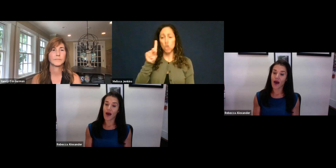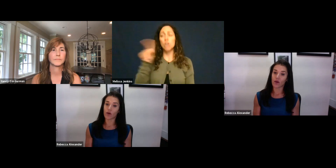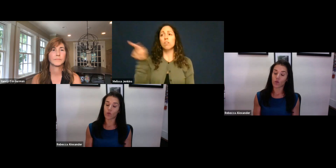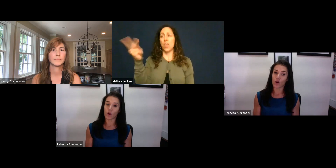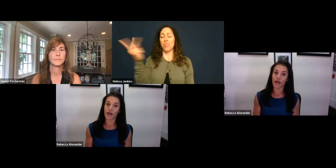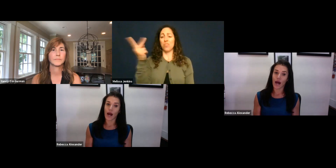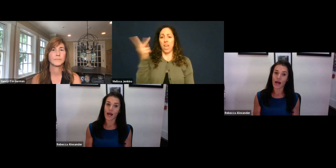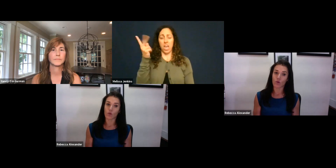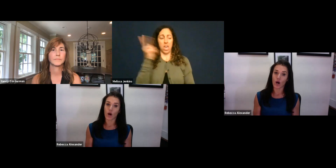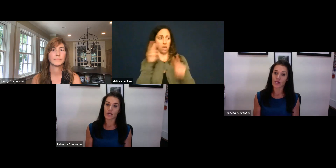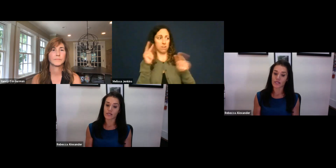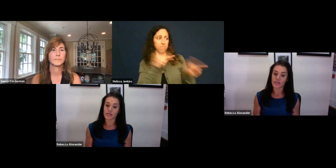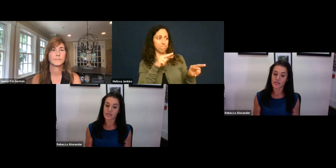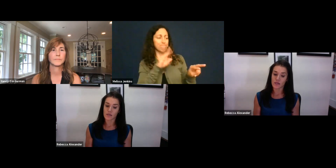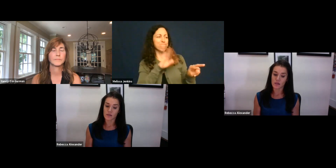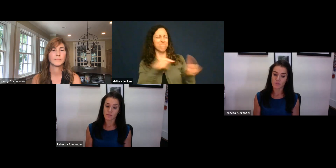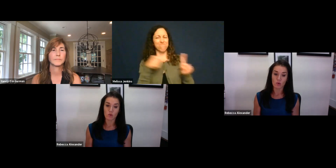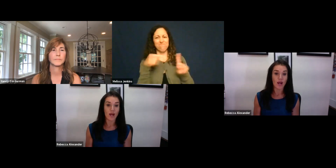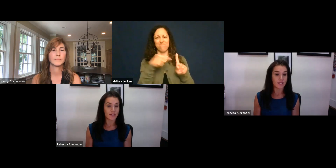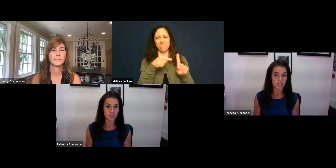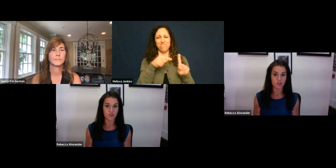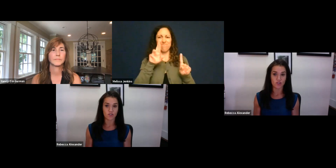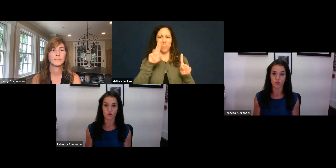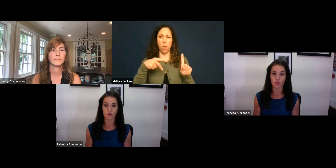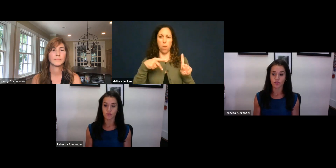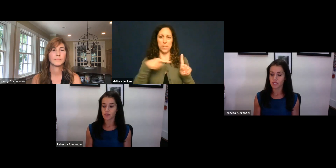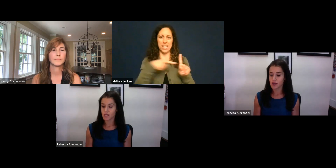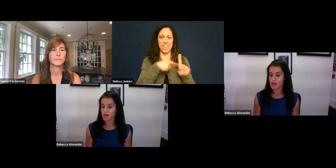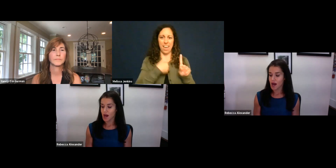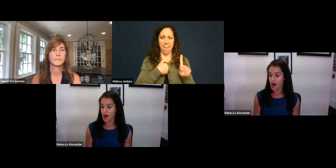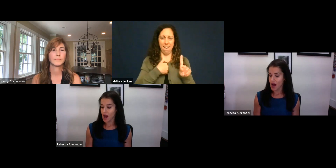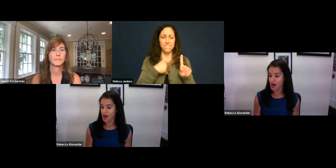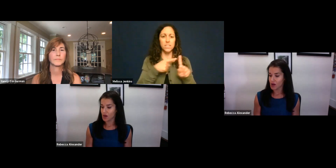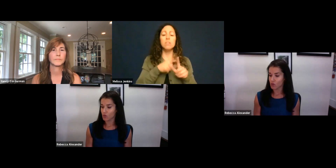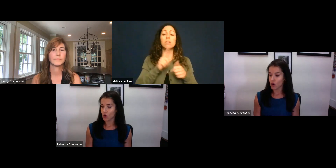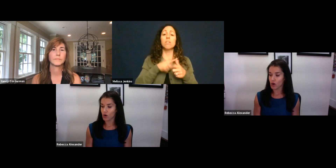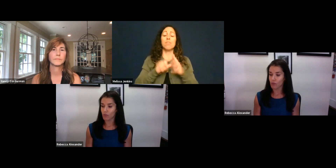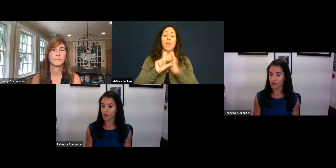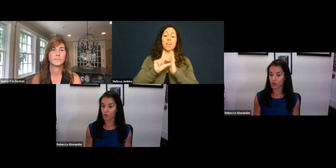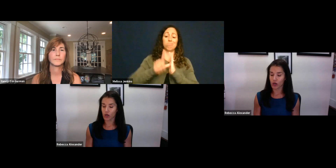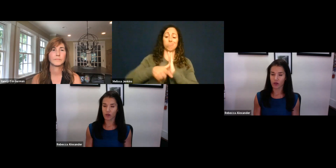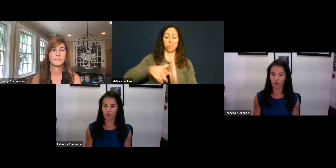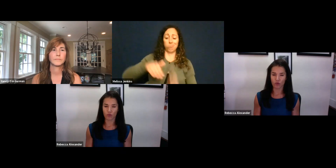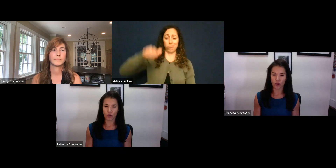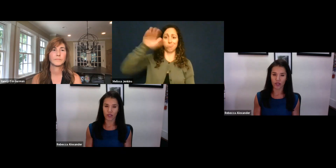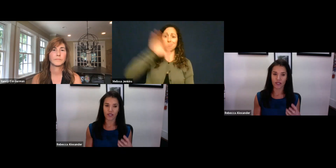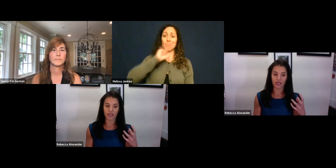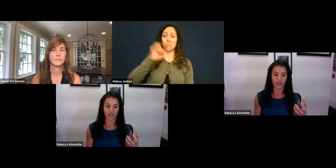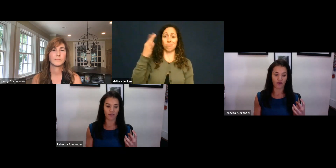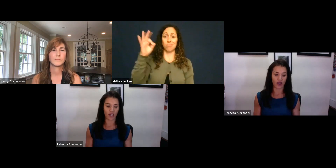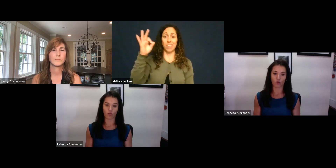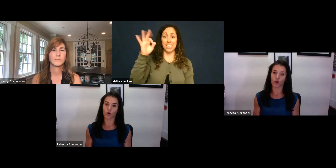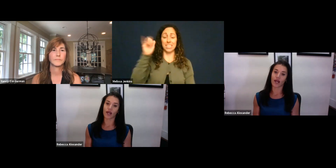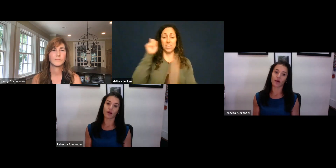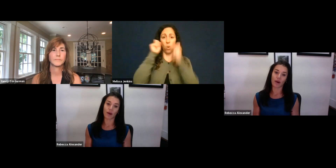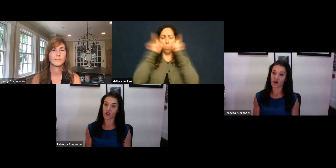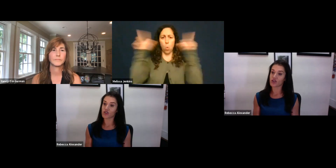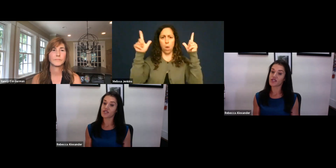And then when I was about 19 years old I woke up one morning with really significant ringing in my ears.